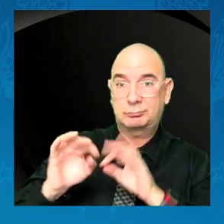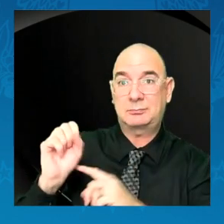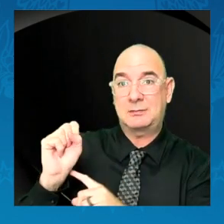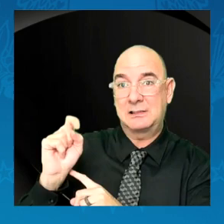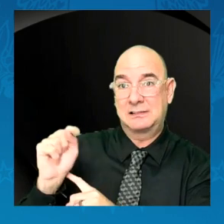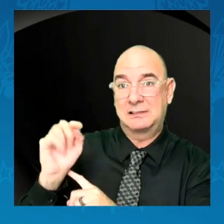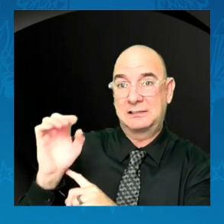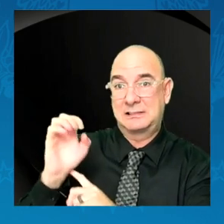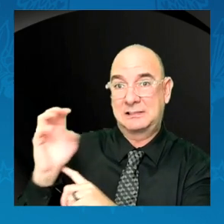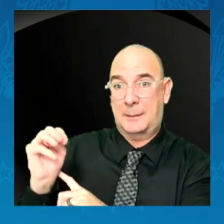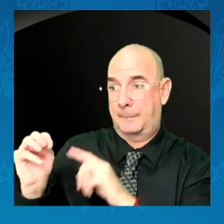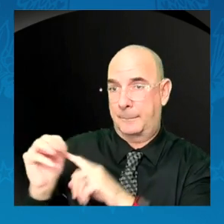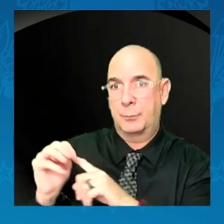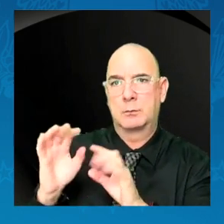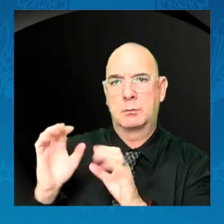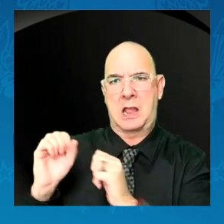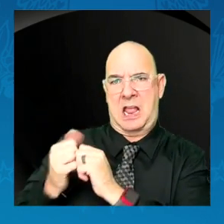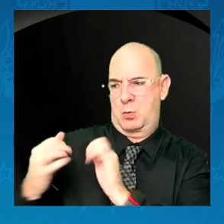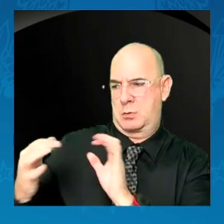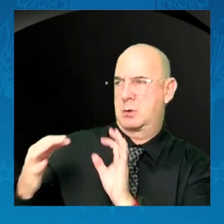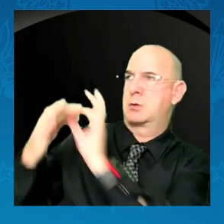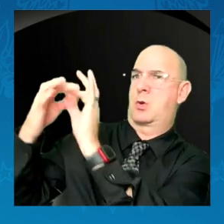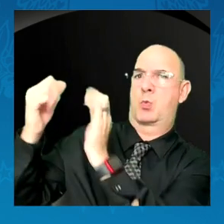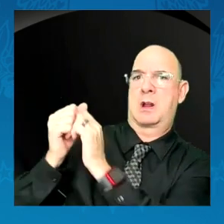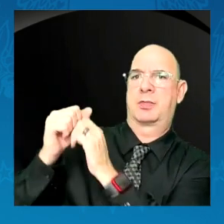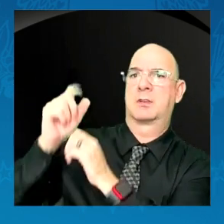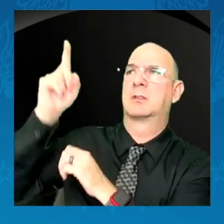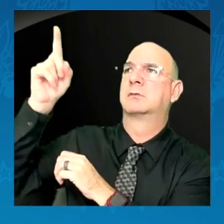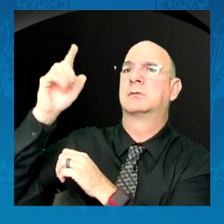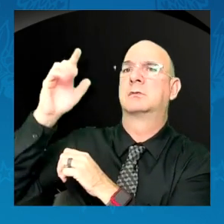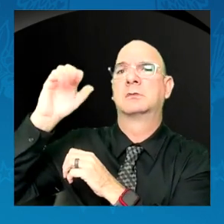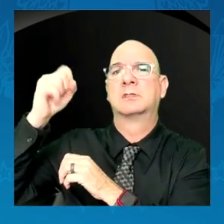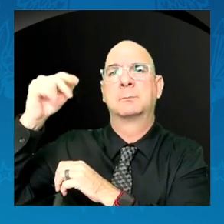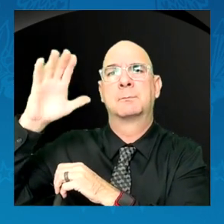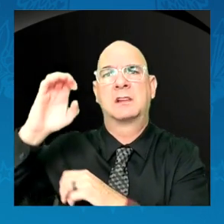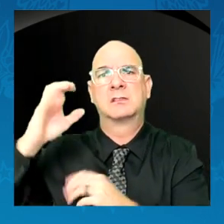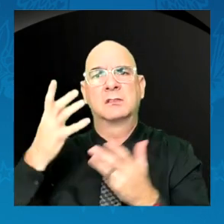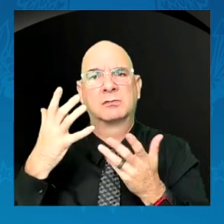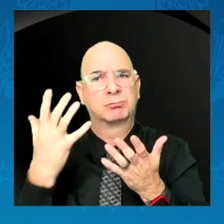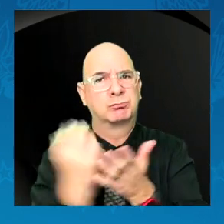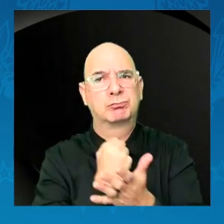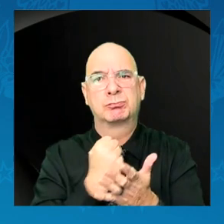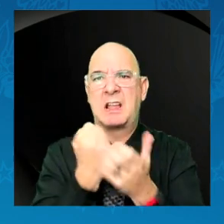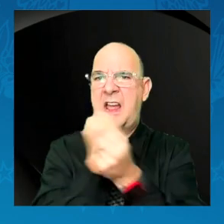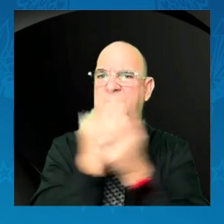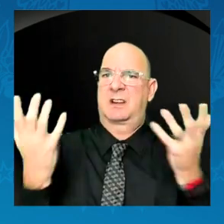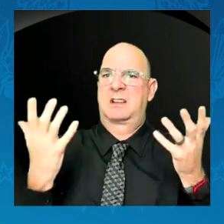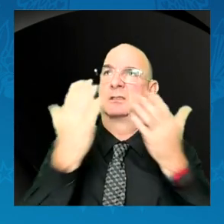But to do all that, then space allows us to do in terms of all the areas that we have discussed,